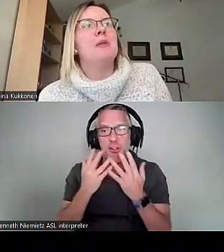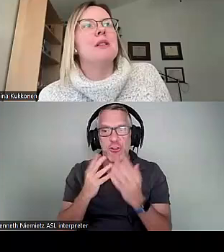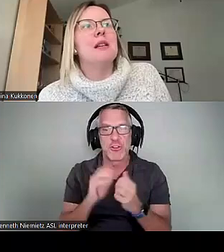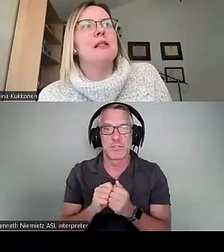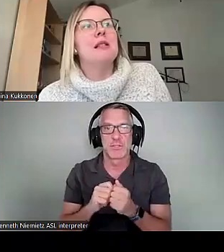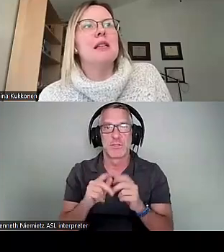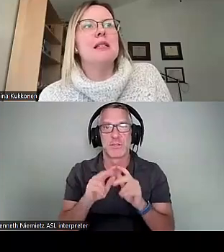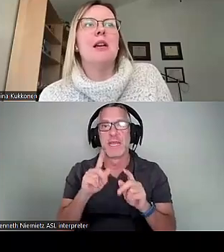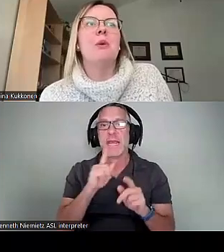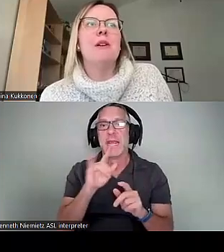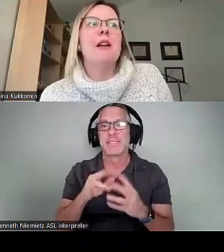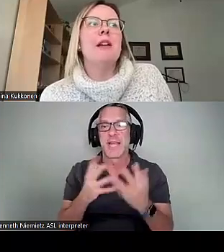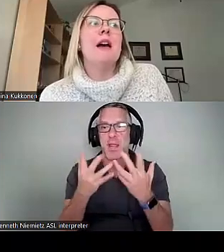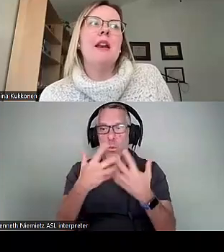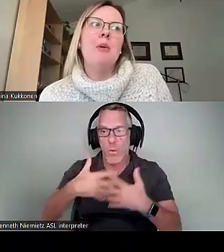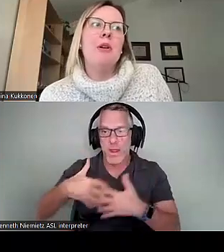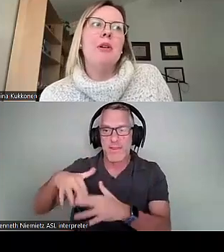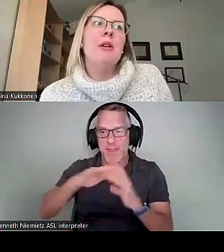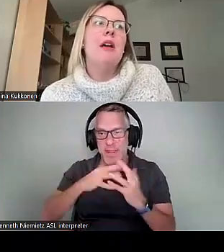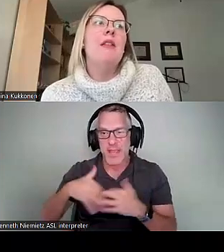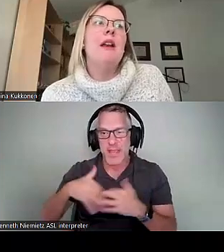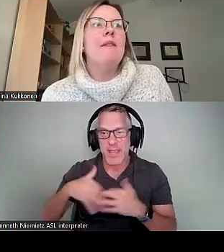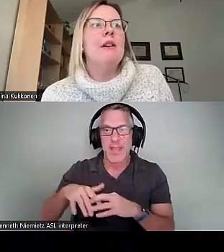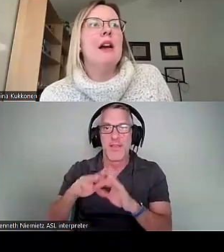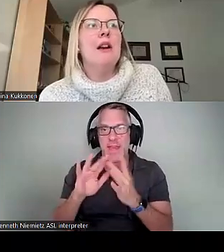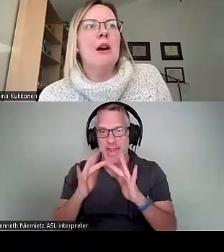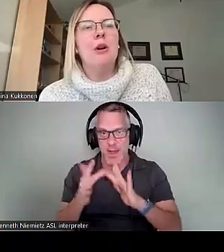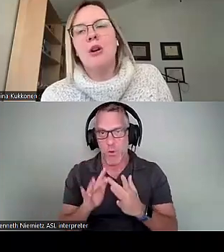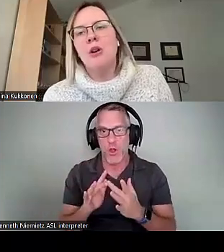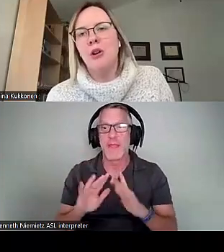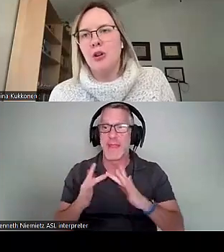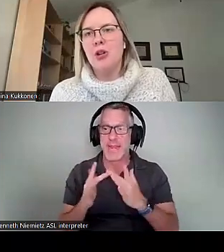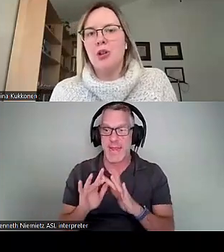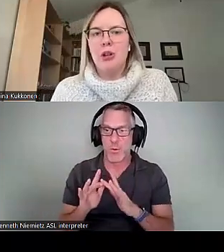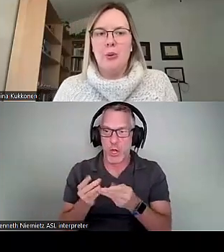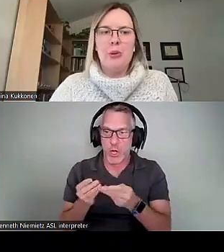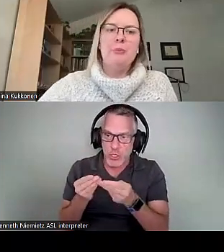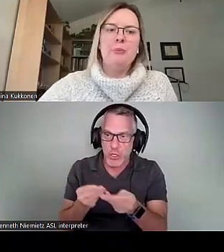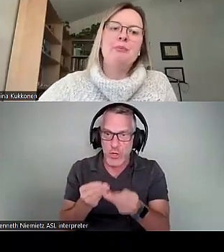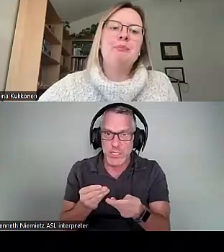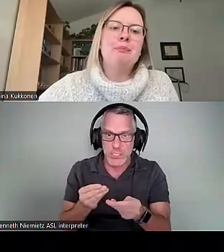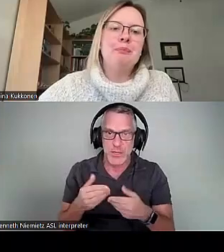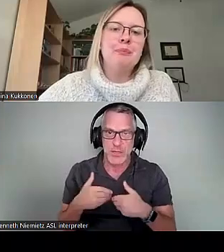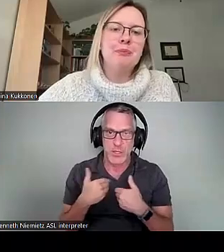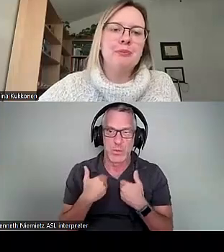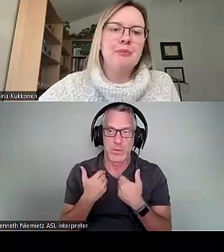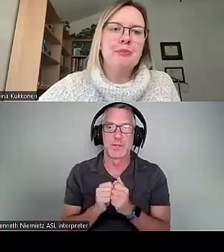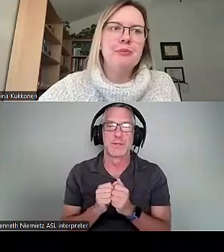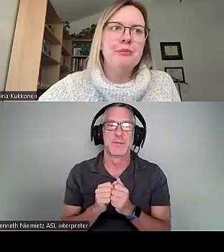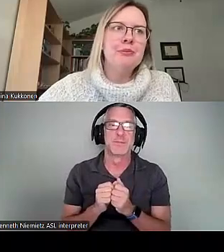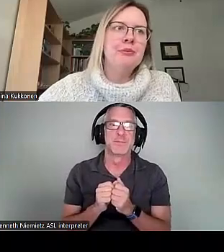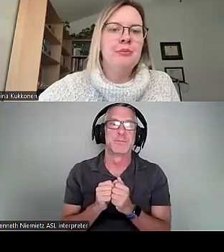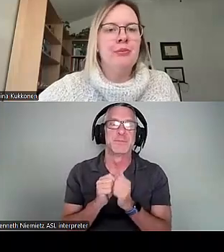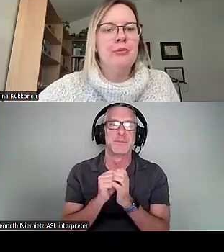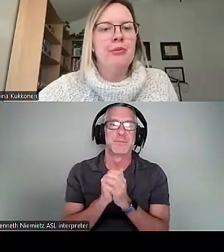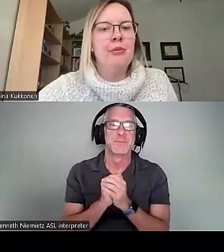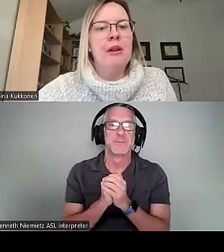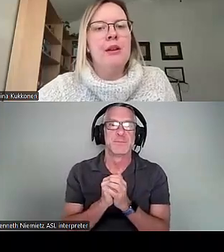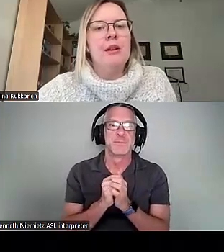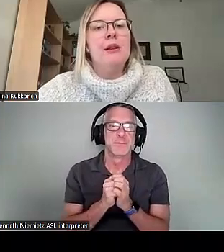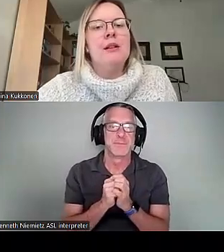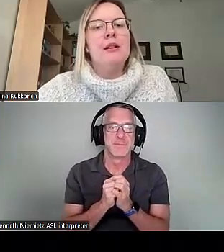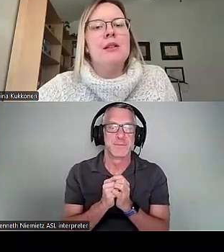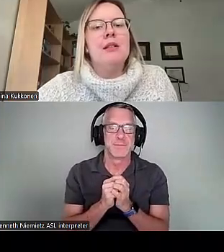that one says, "It's like weaving that network and then having that network nourish the youth."